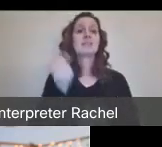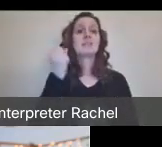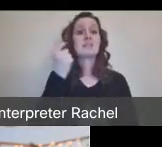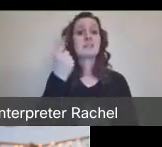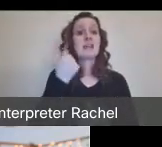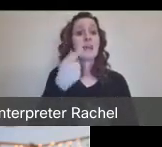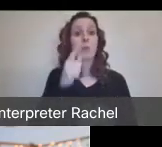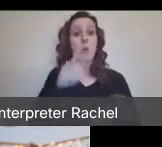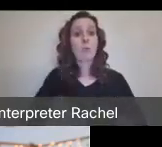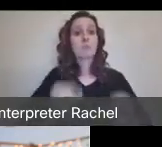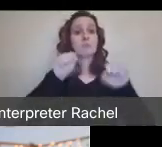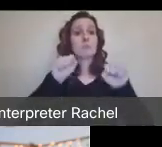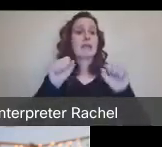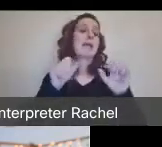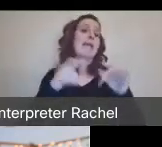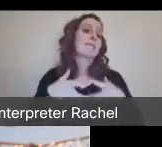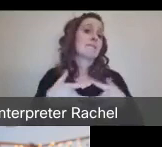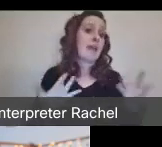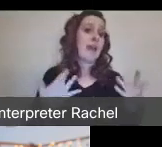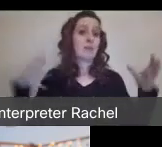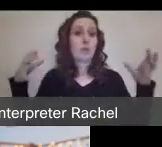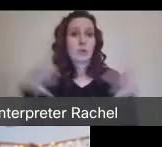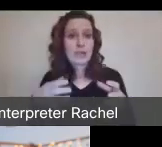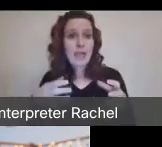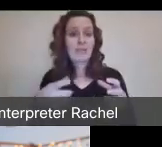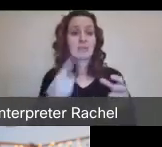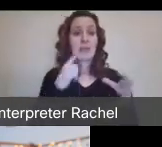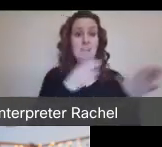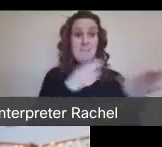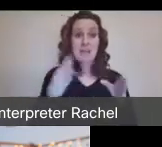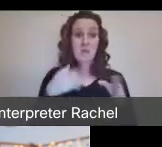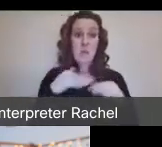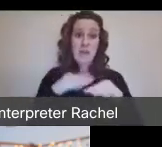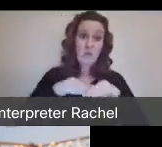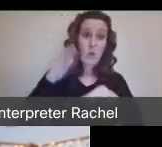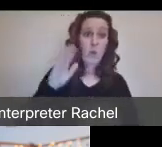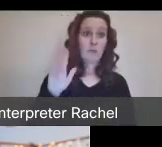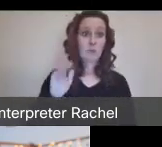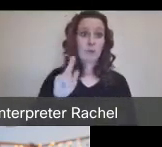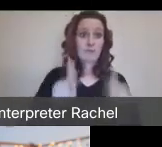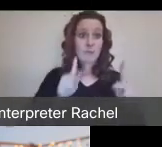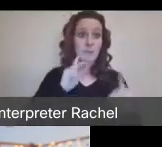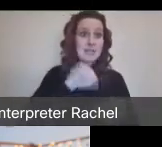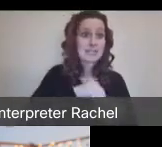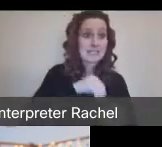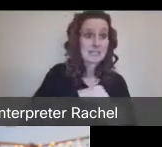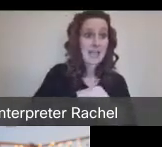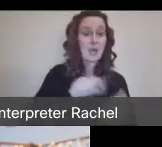event or gathering that is planning to have more than 25 people indoors or 250 people outdoors